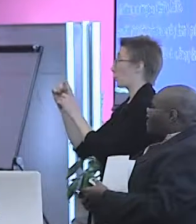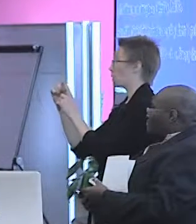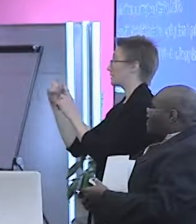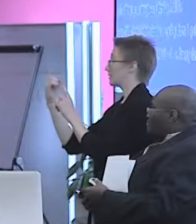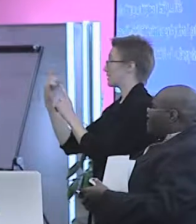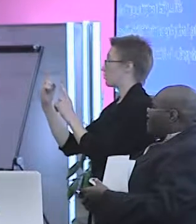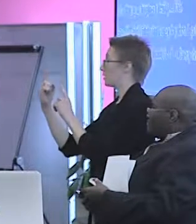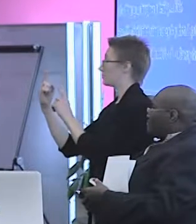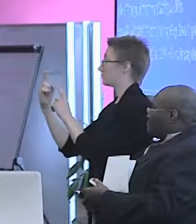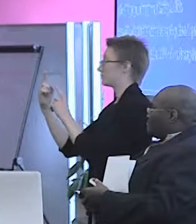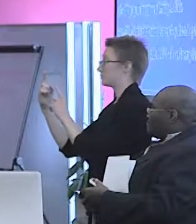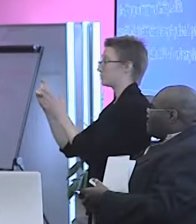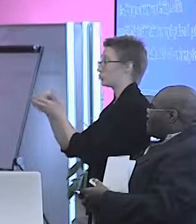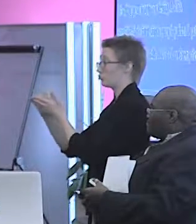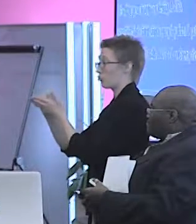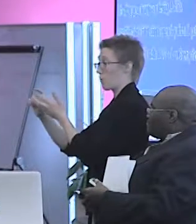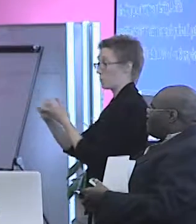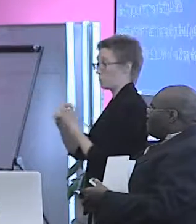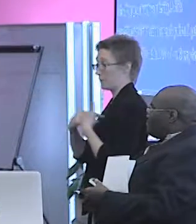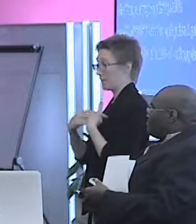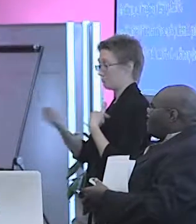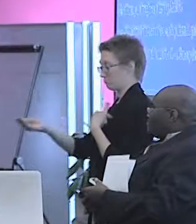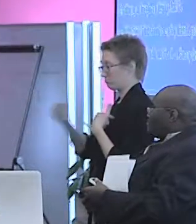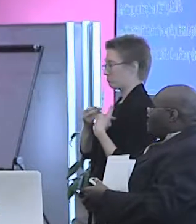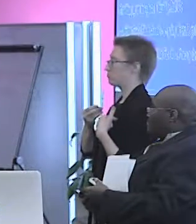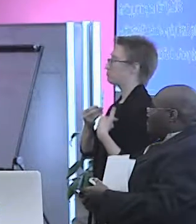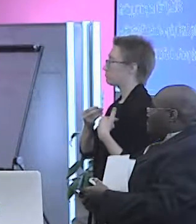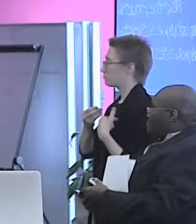about whether or not who I am is an illusion,